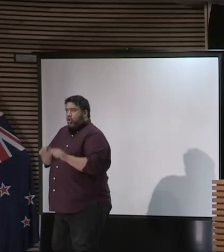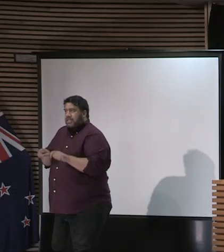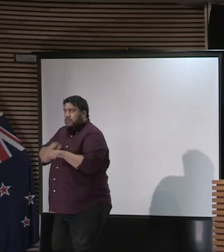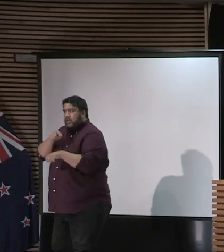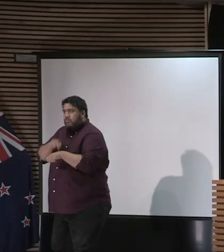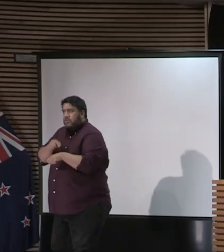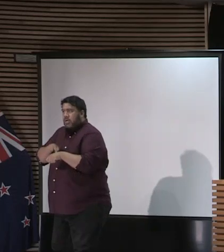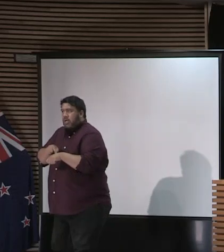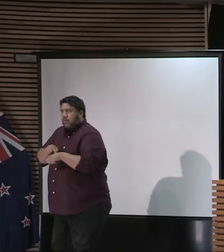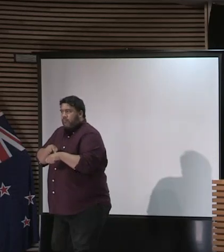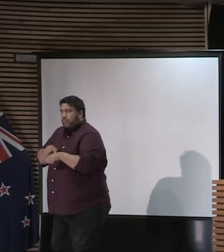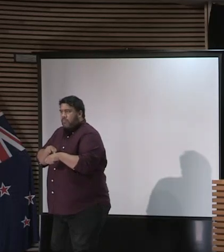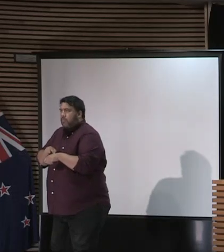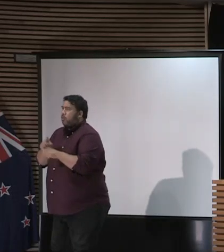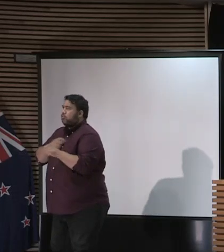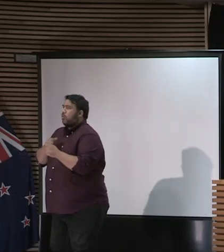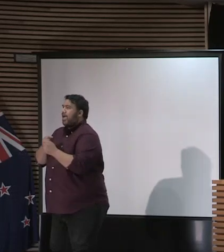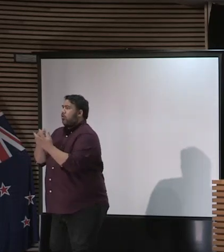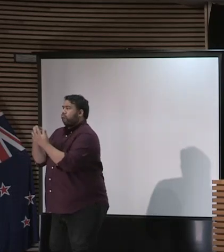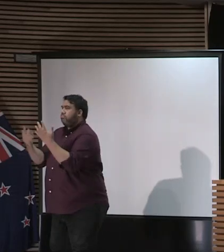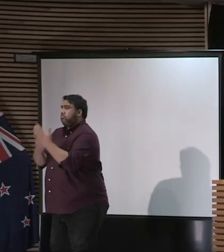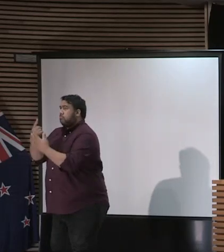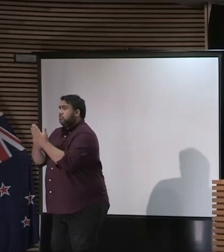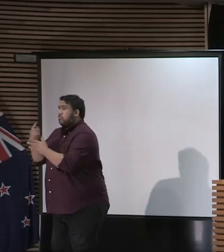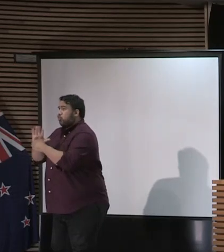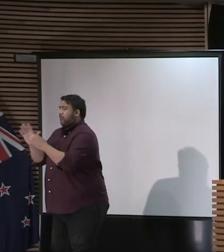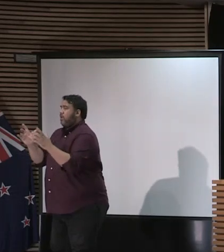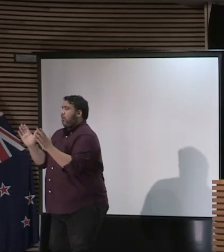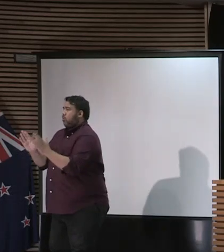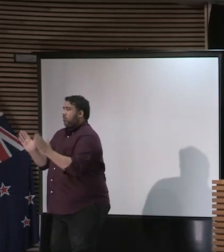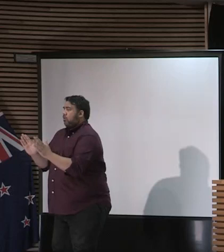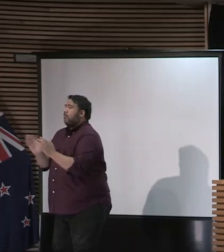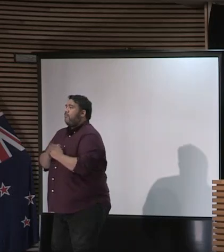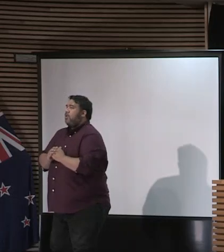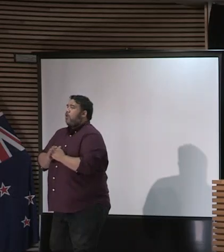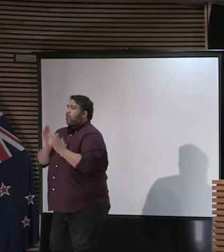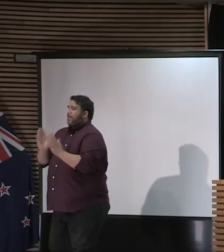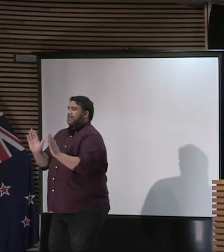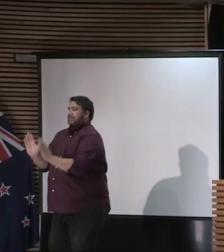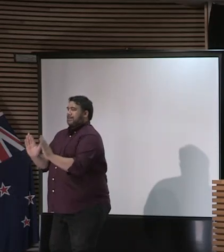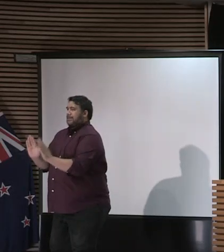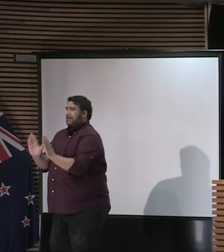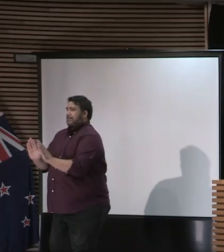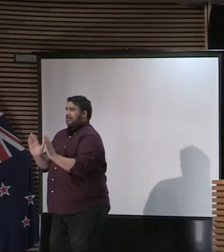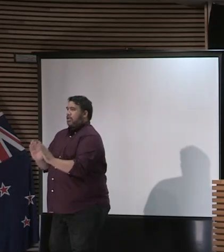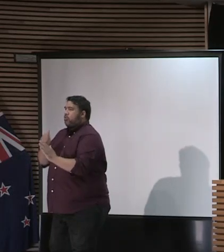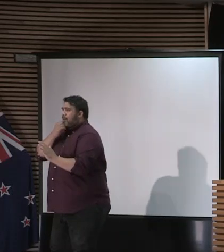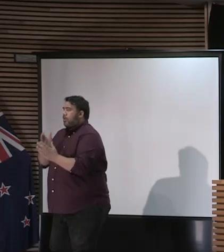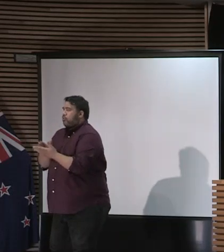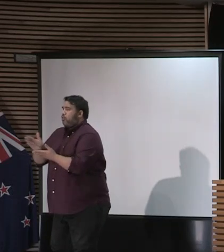tracing, we've managed to do that in a environment with an and local number of cases and in lockdown. The key for us